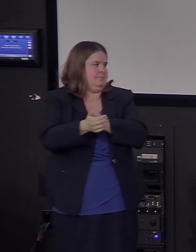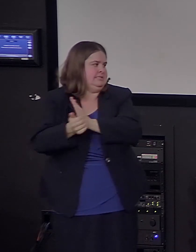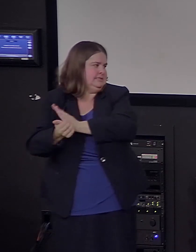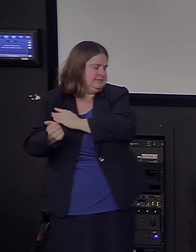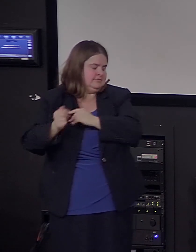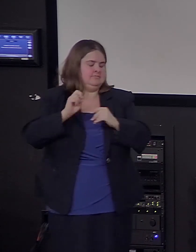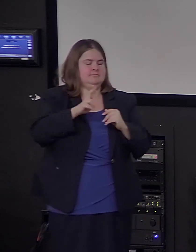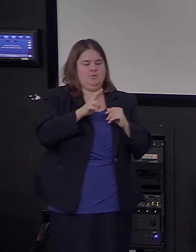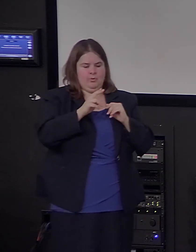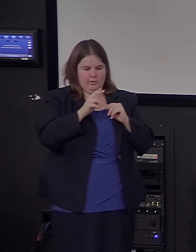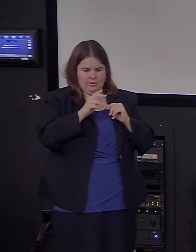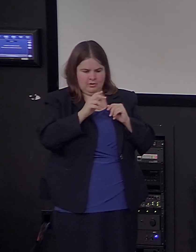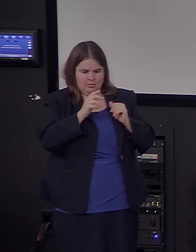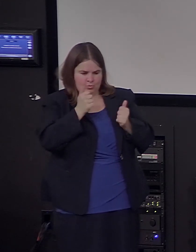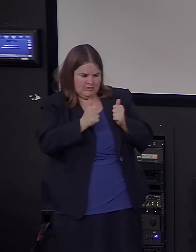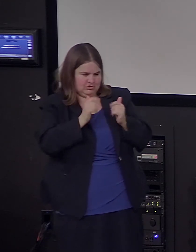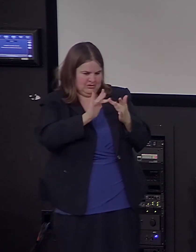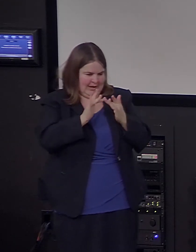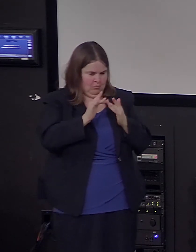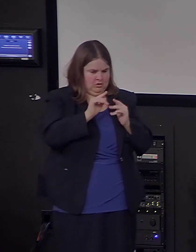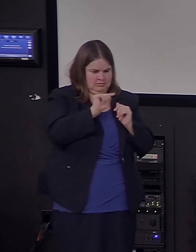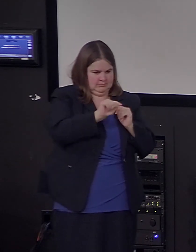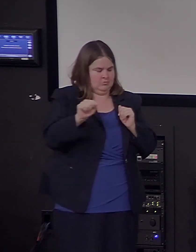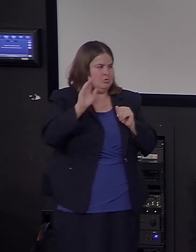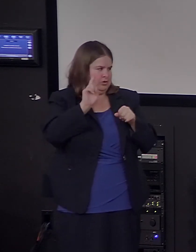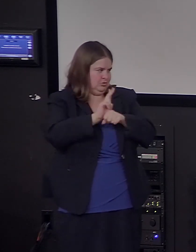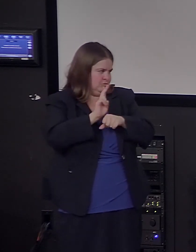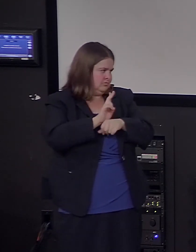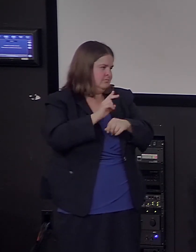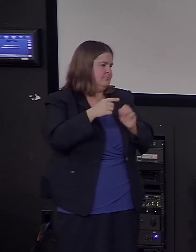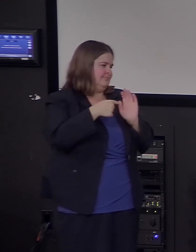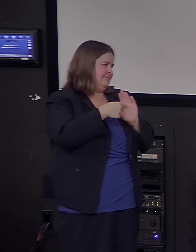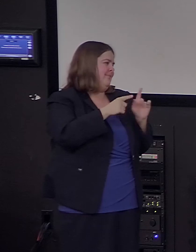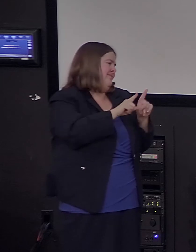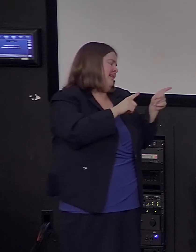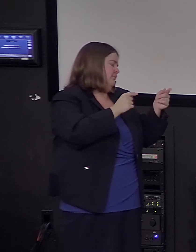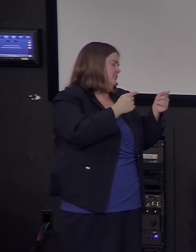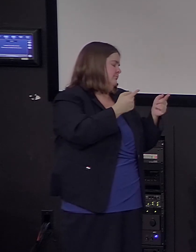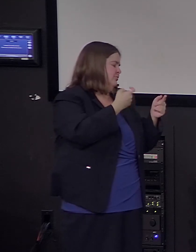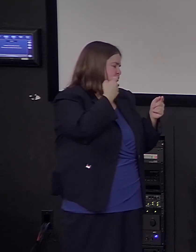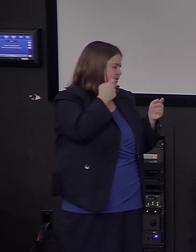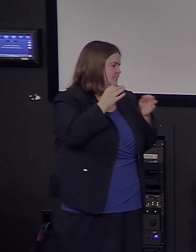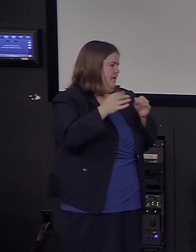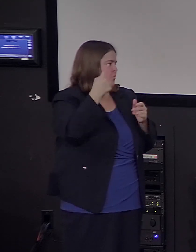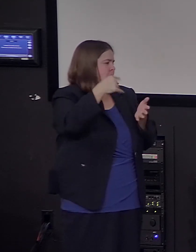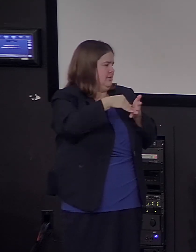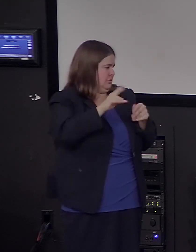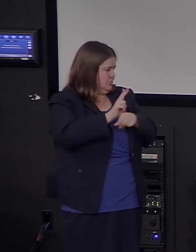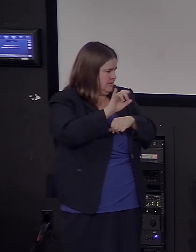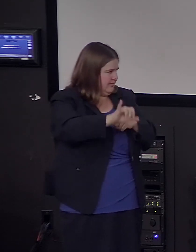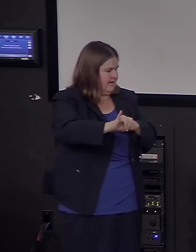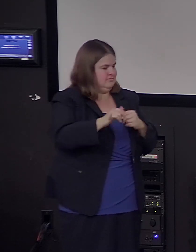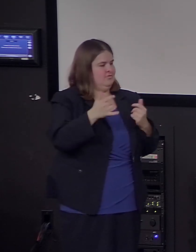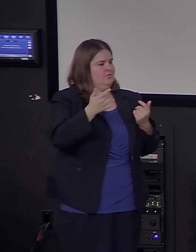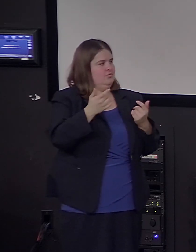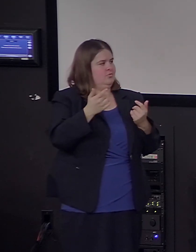or the individual brain networks that are associated, much like the study you have just talked about, what are the individual networks